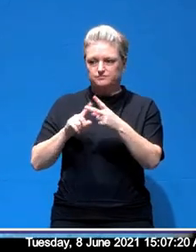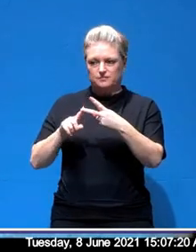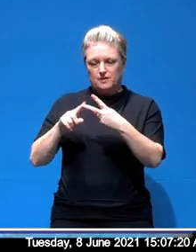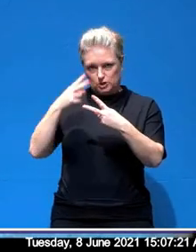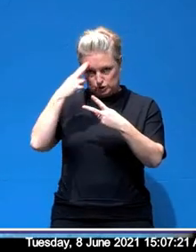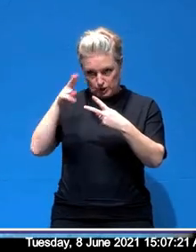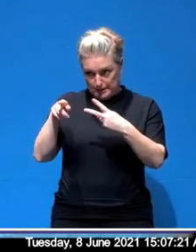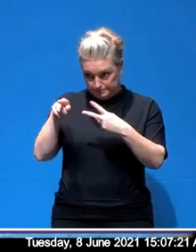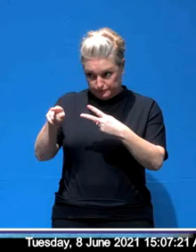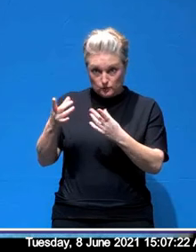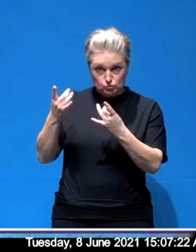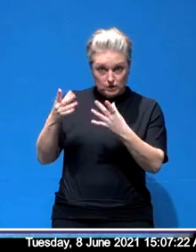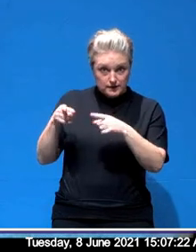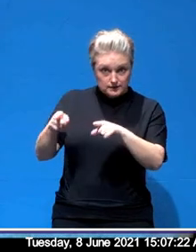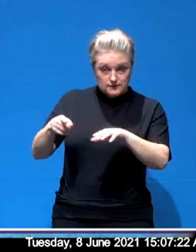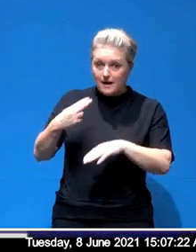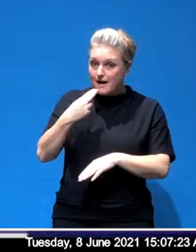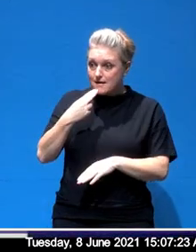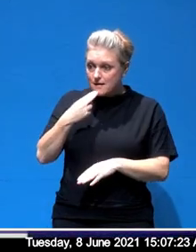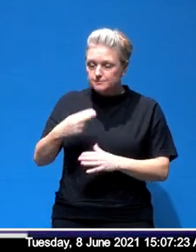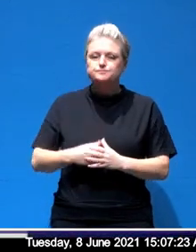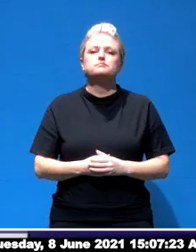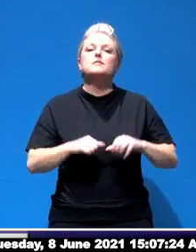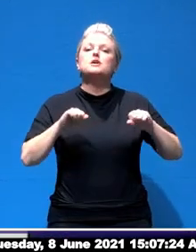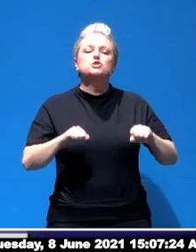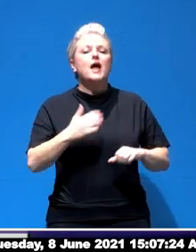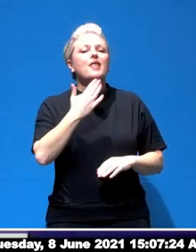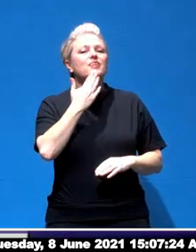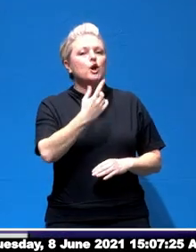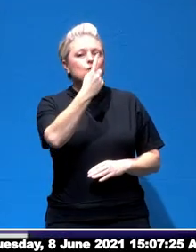Ms Kirkby, thank you very much for coming to the Royal Commission to give evidence.